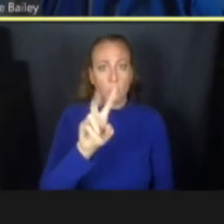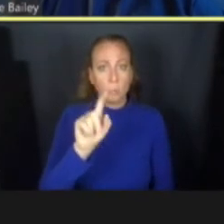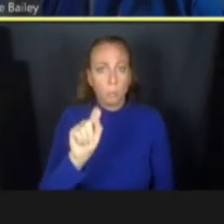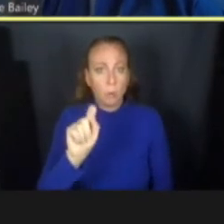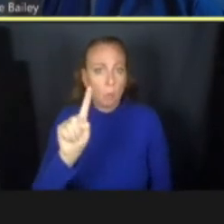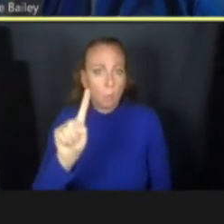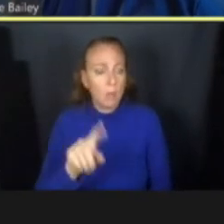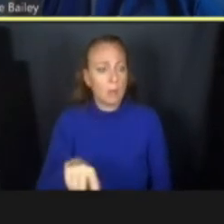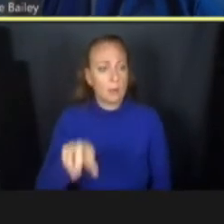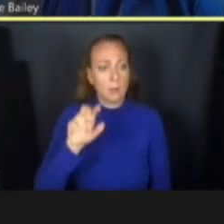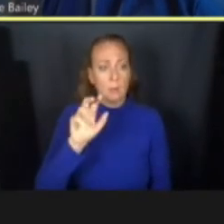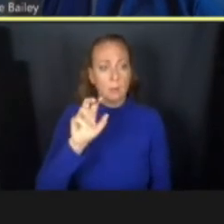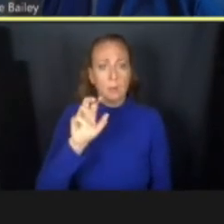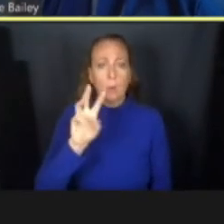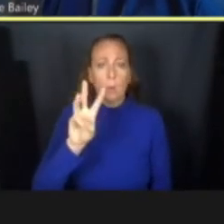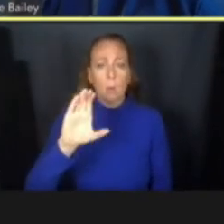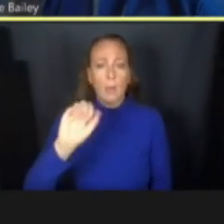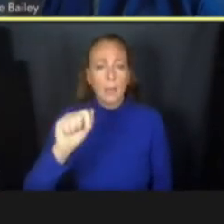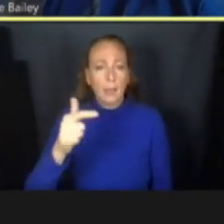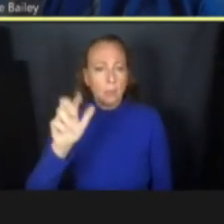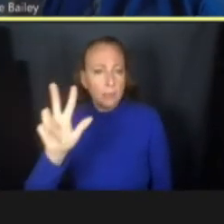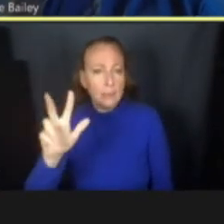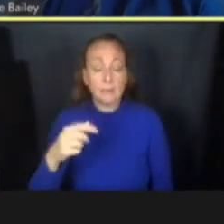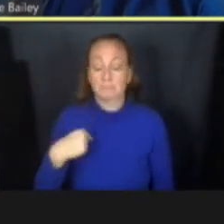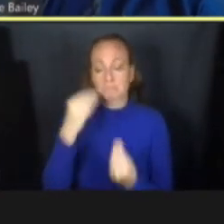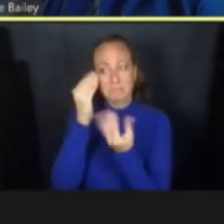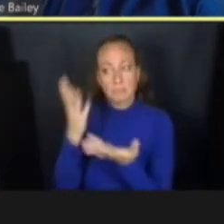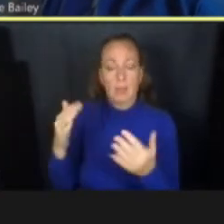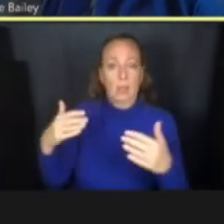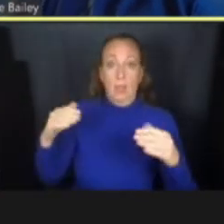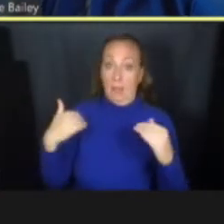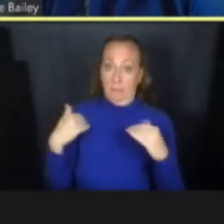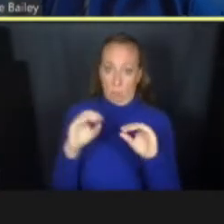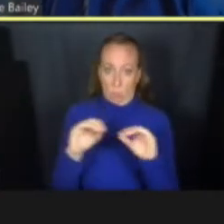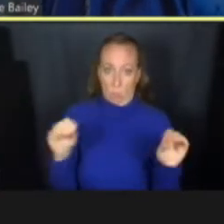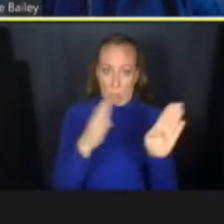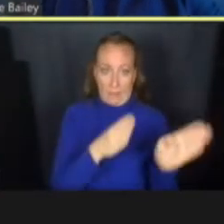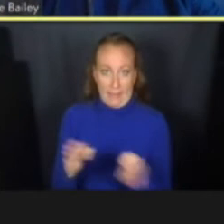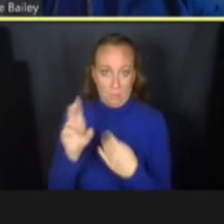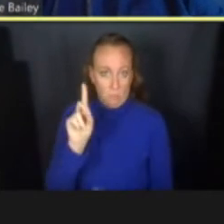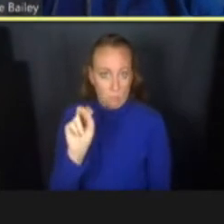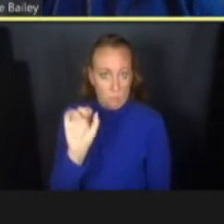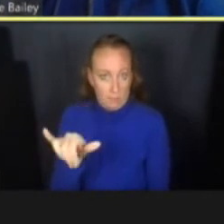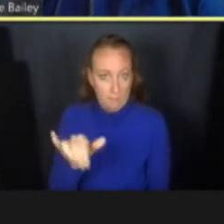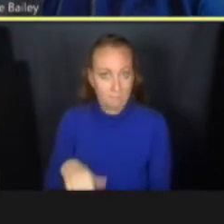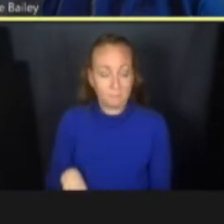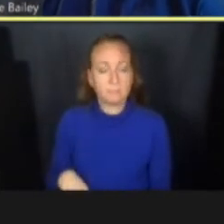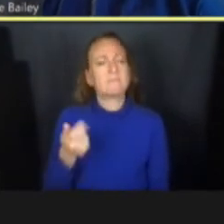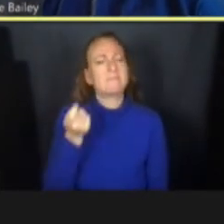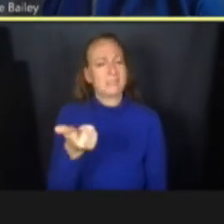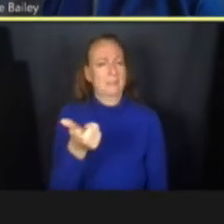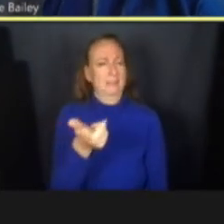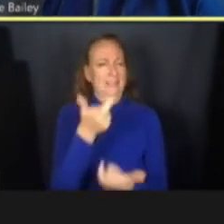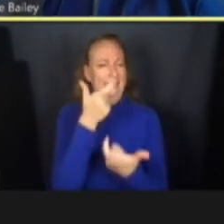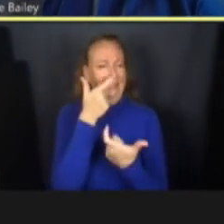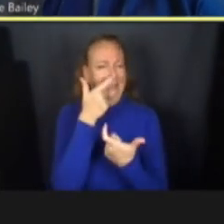And what I can say is there's no plans to do so. It's a little bit of an interesting dilemma